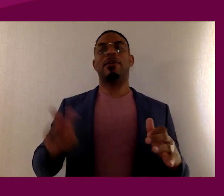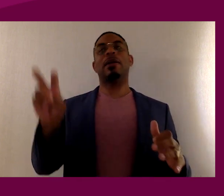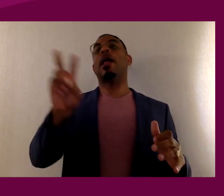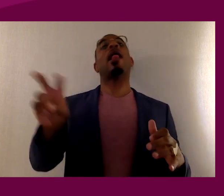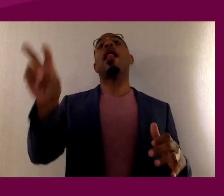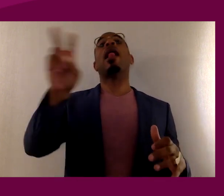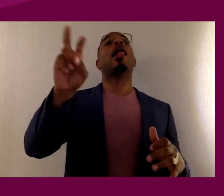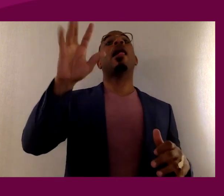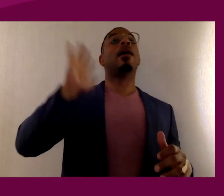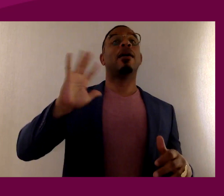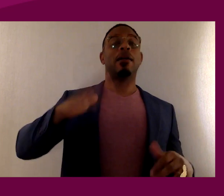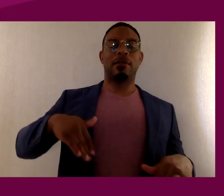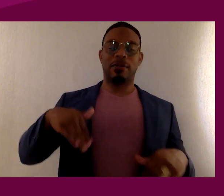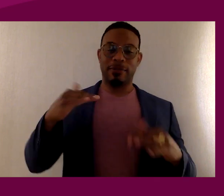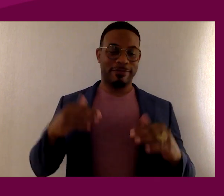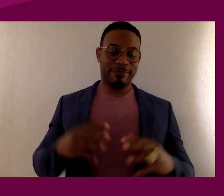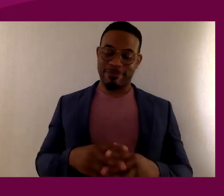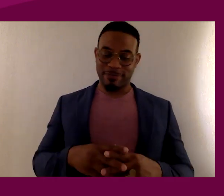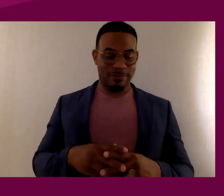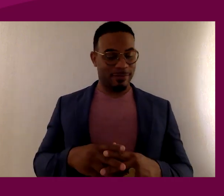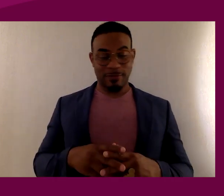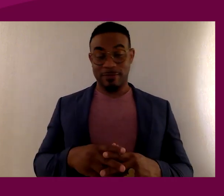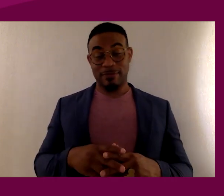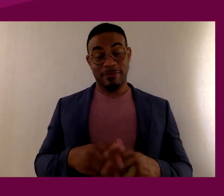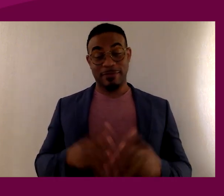enough now where I don't want, I was traveling all over the world